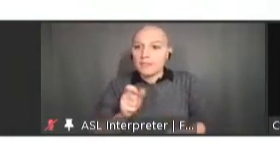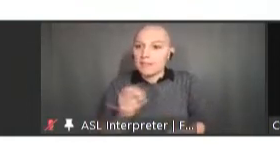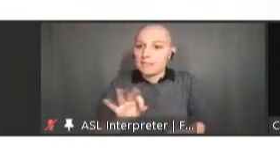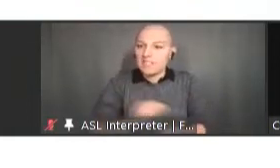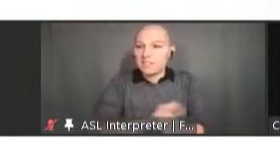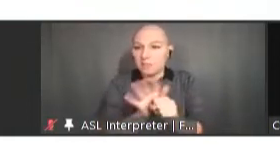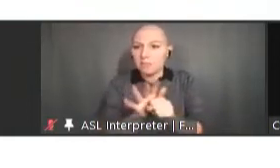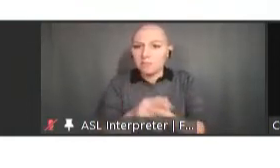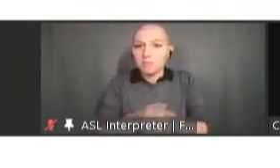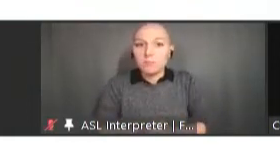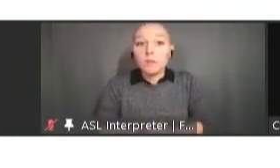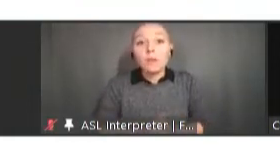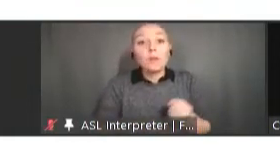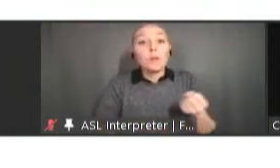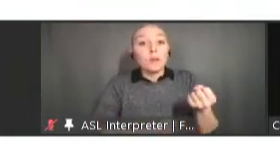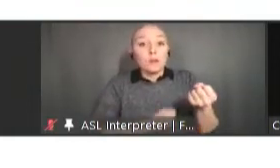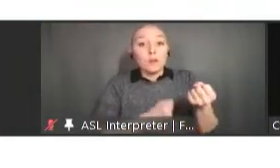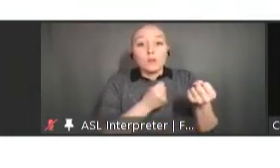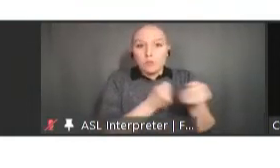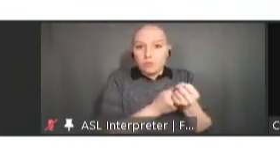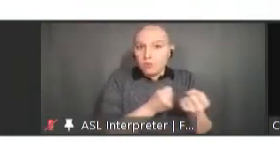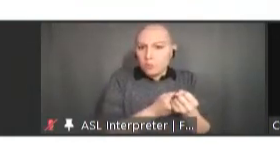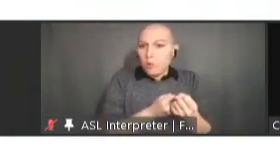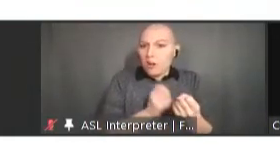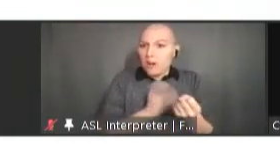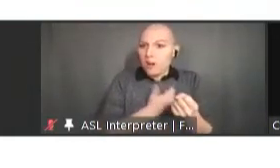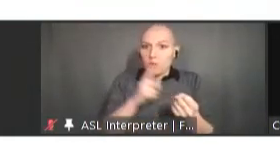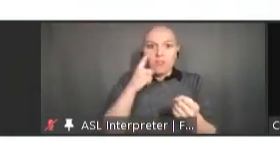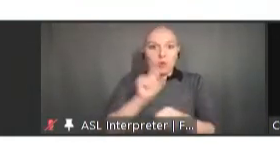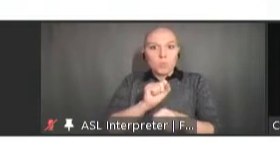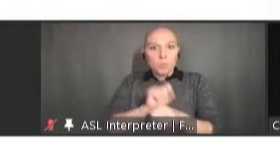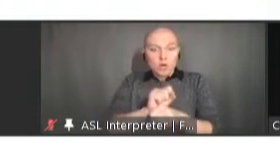the immune assay working group was stood up to establish correlates of protection for each of